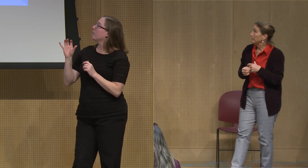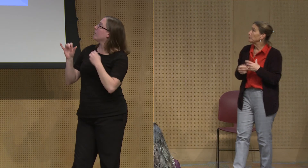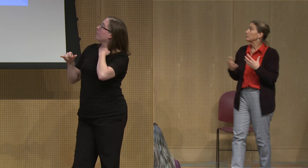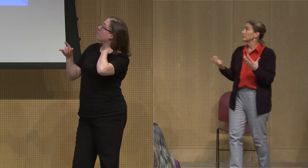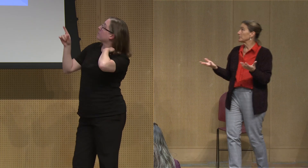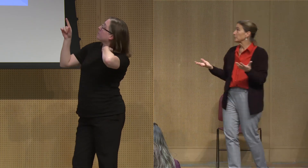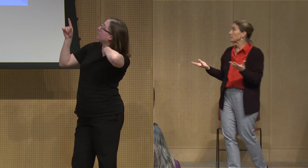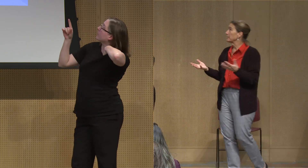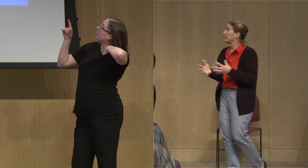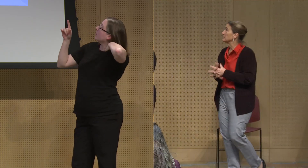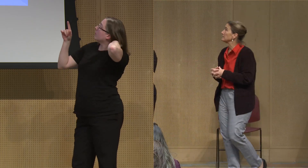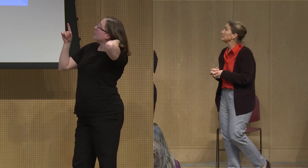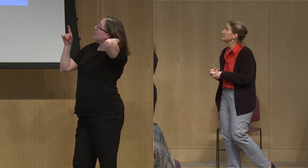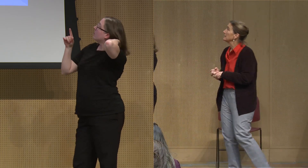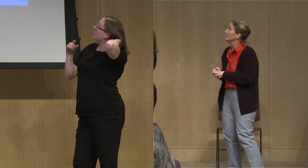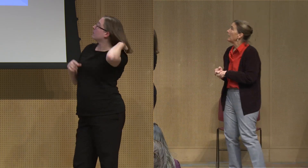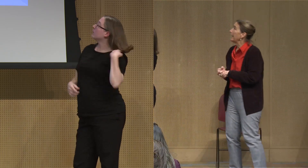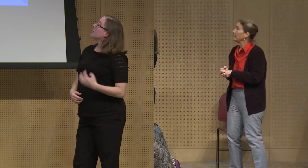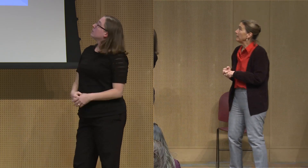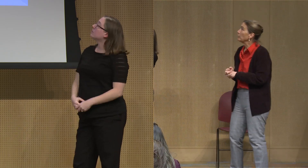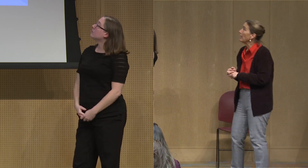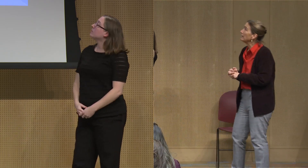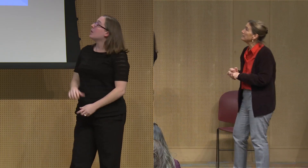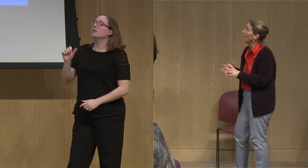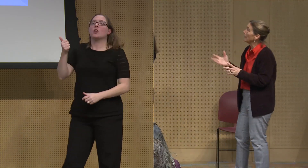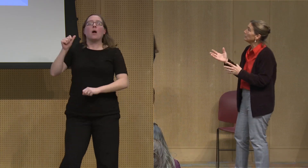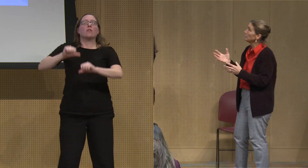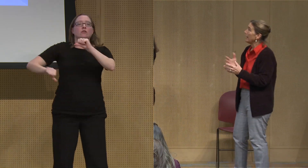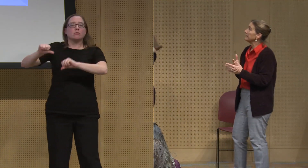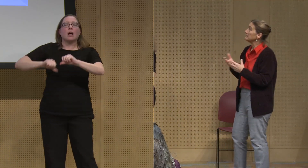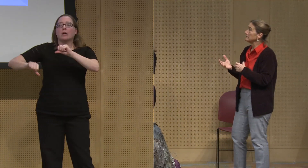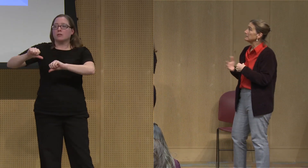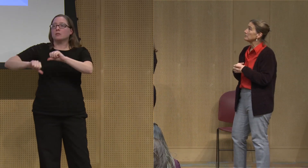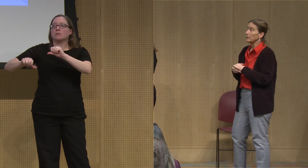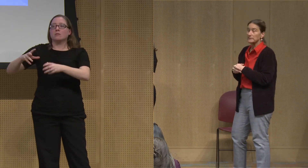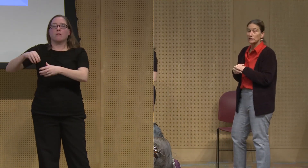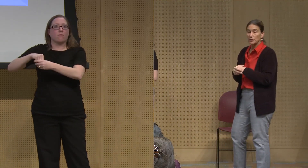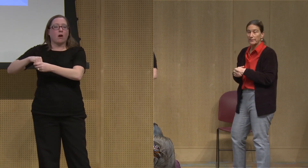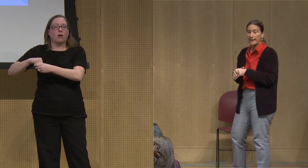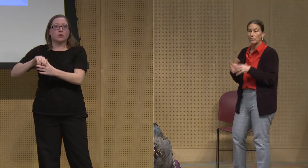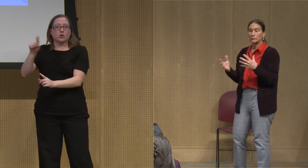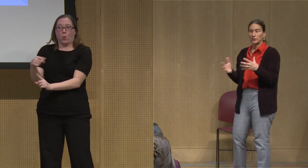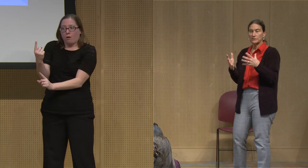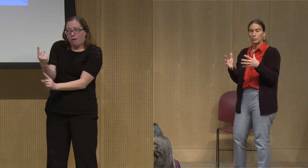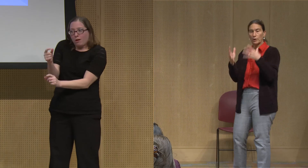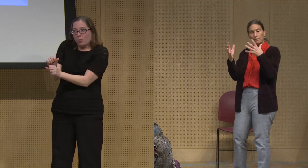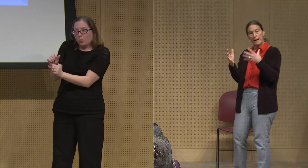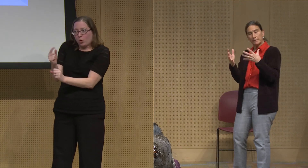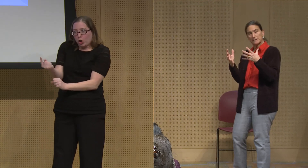SO THEY USE STATISTICAL ANALYSIS, AS WELL AS OTHER SCIENCES. SO IT ISN'T JUST--THEY DON'T JUST WORK BY THEMSELVES.